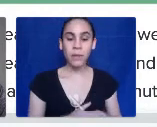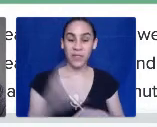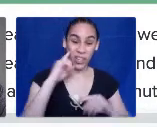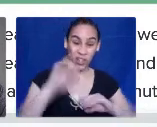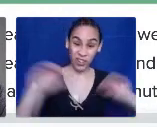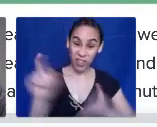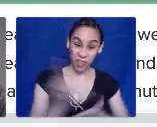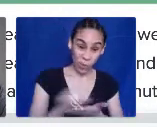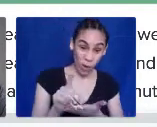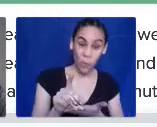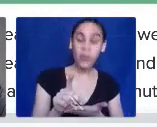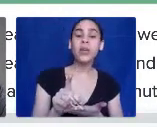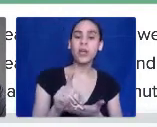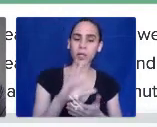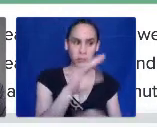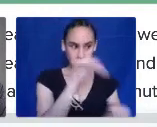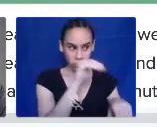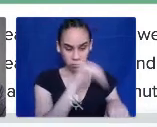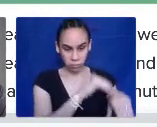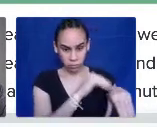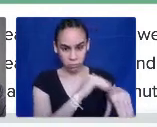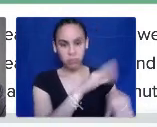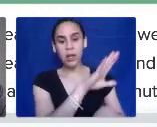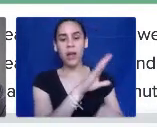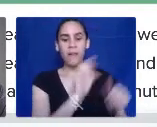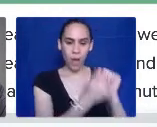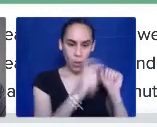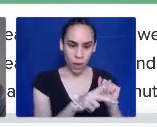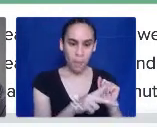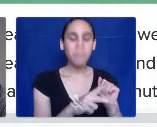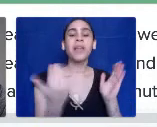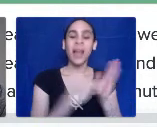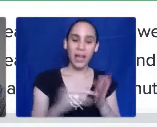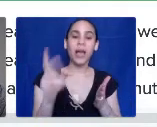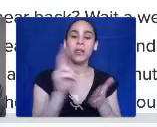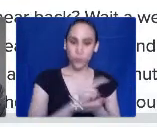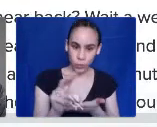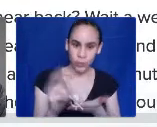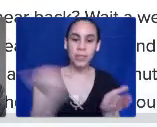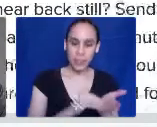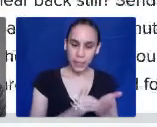follow-up don't hear back still send one more week the week after one thing to keep in mind people